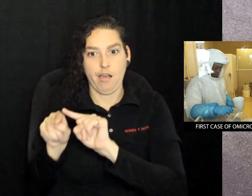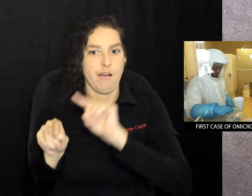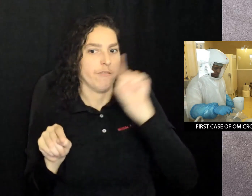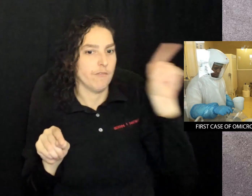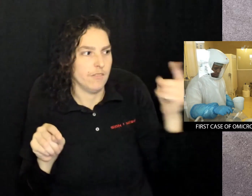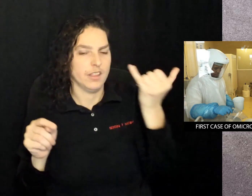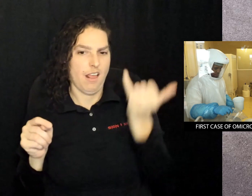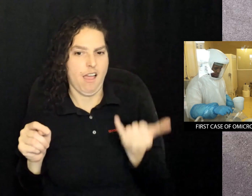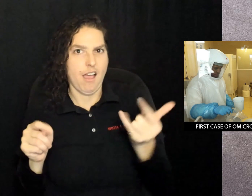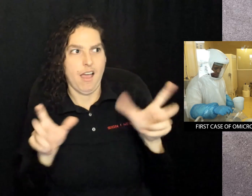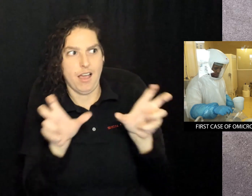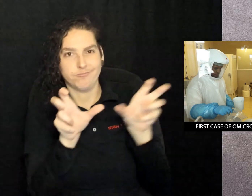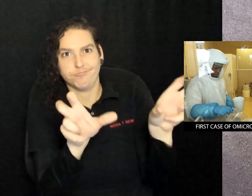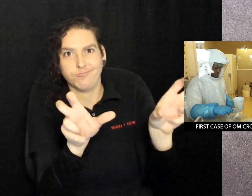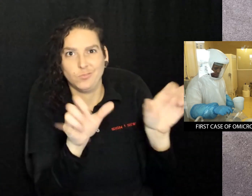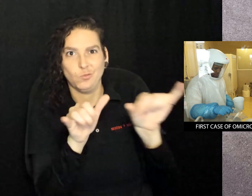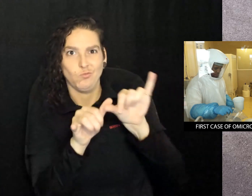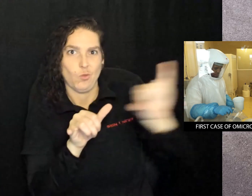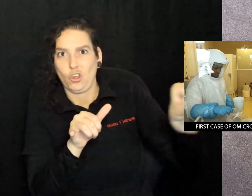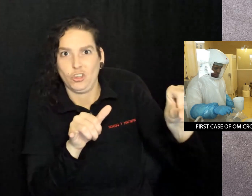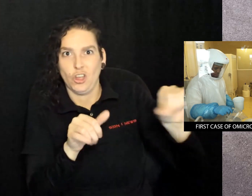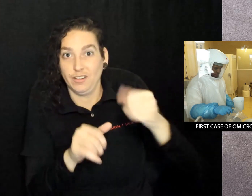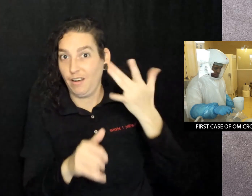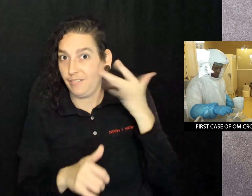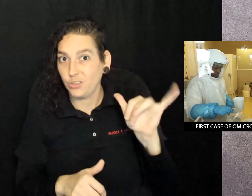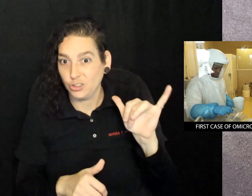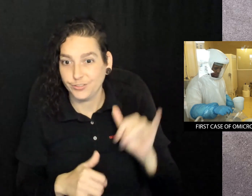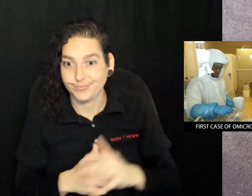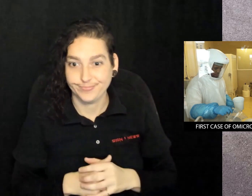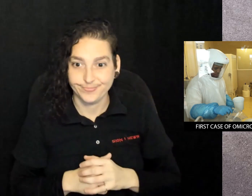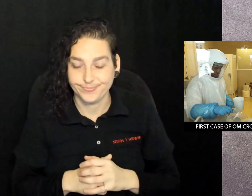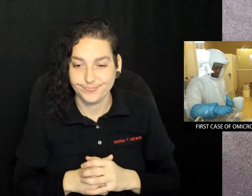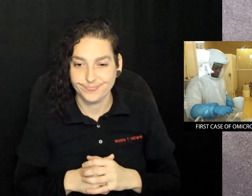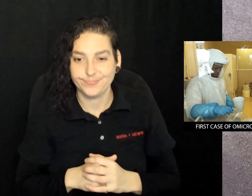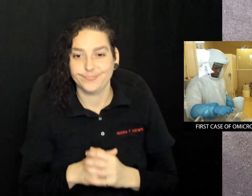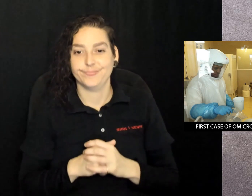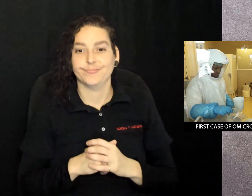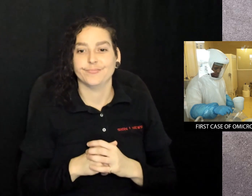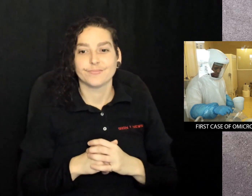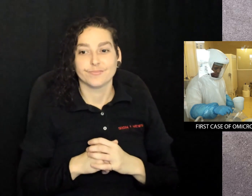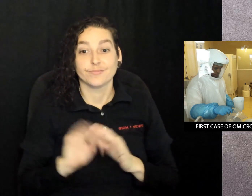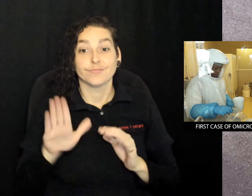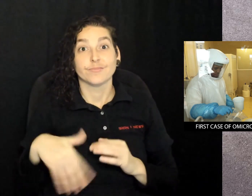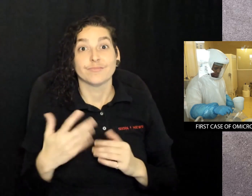positive test coming from a person traveling in South Africa and now quarantining in California